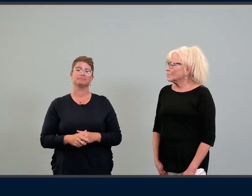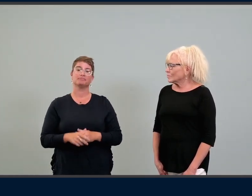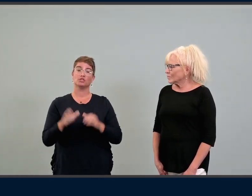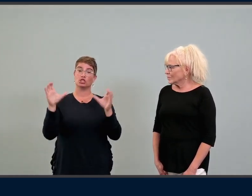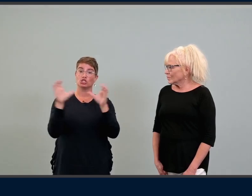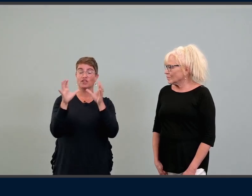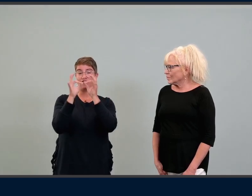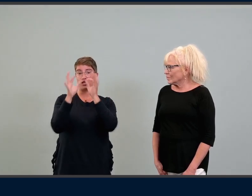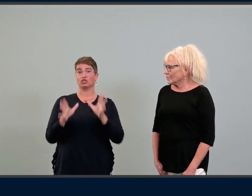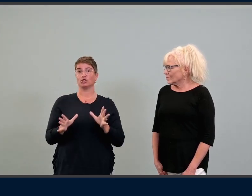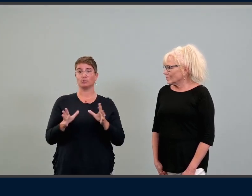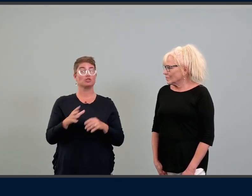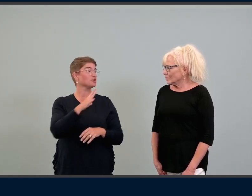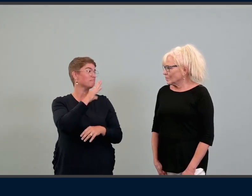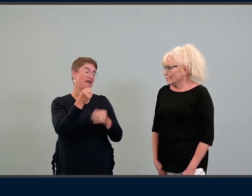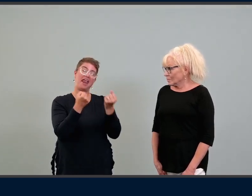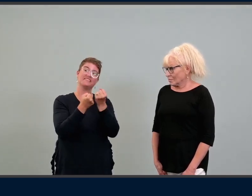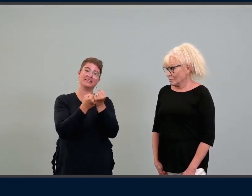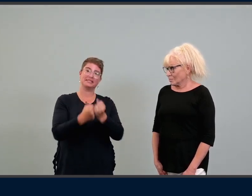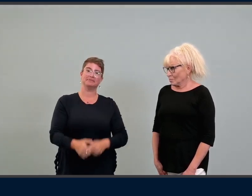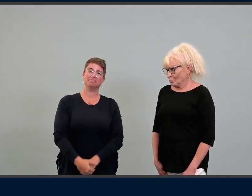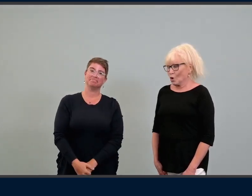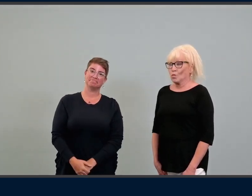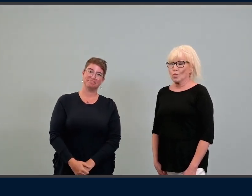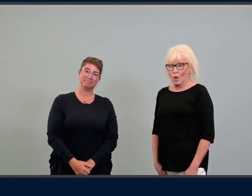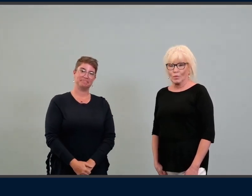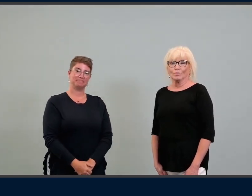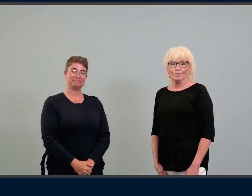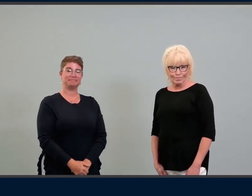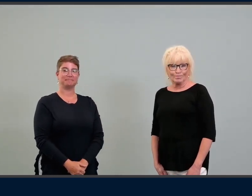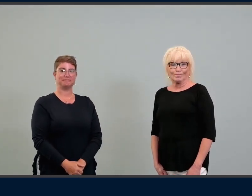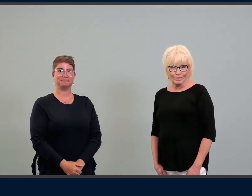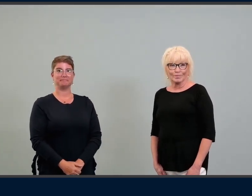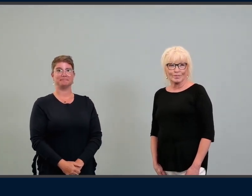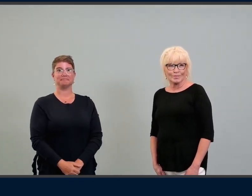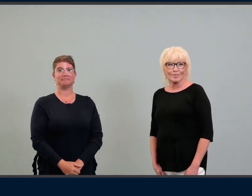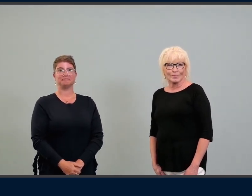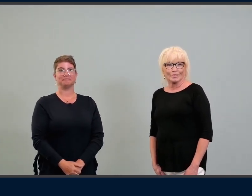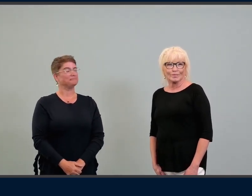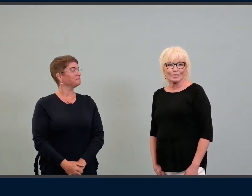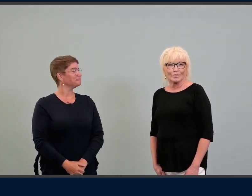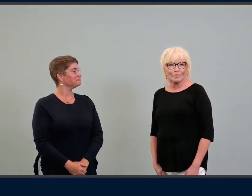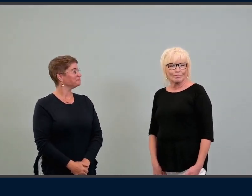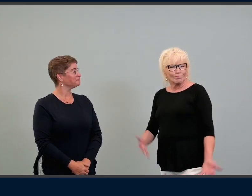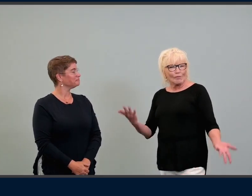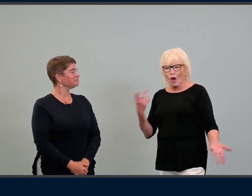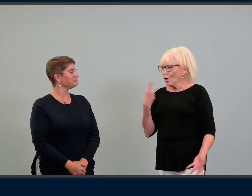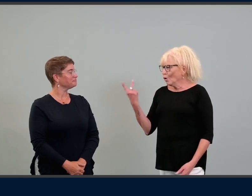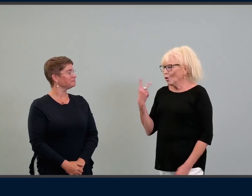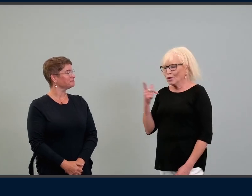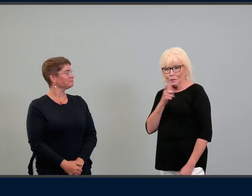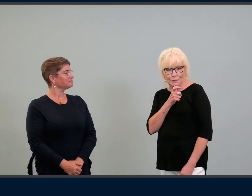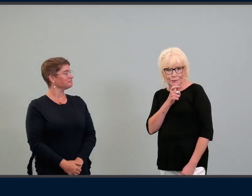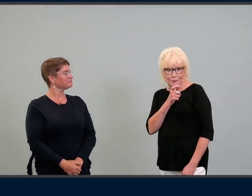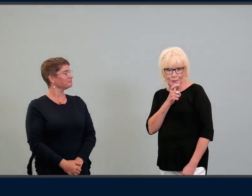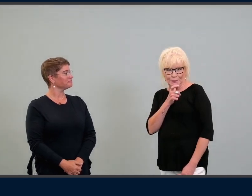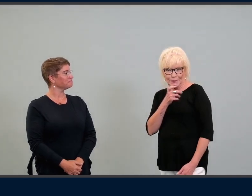mostly in early childhood. I'm a certified interpreter, and, like Camille, I'm an advocate.